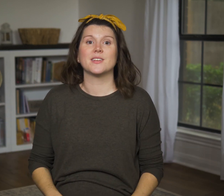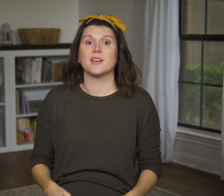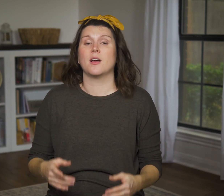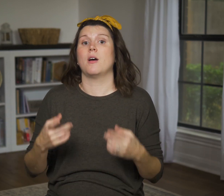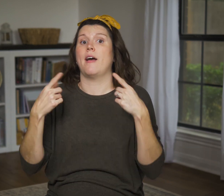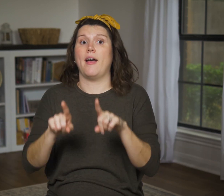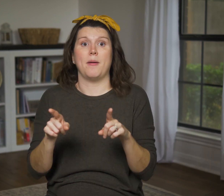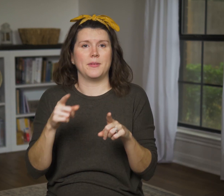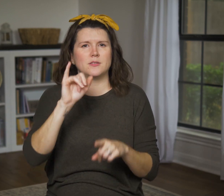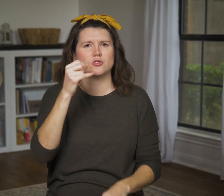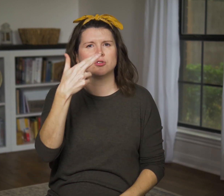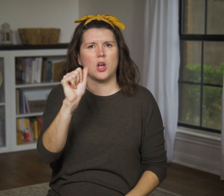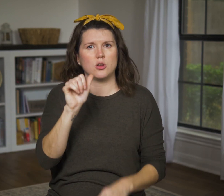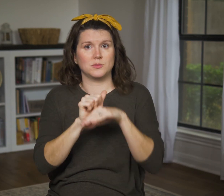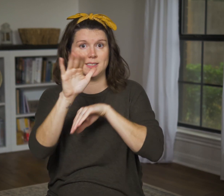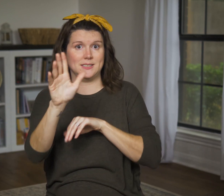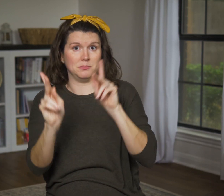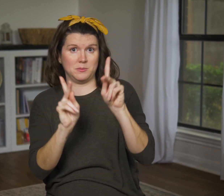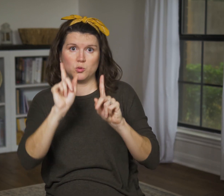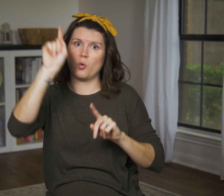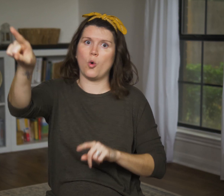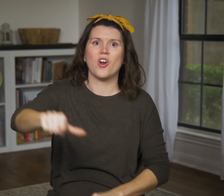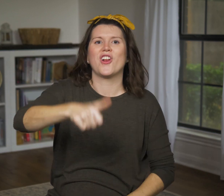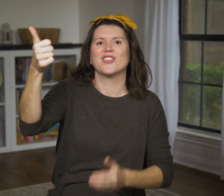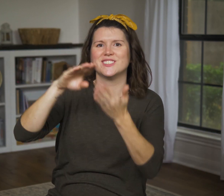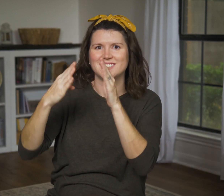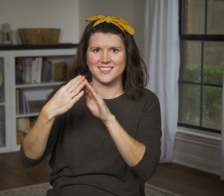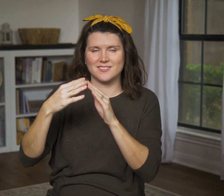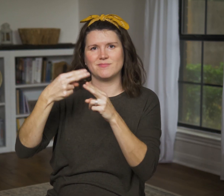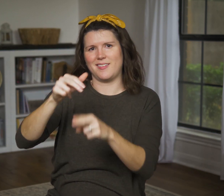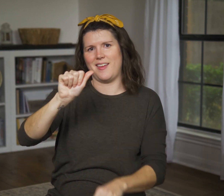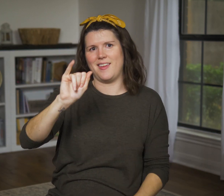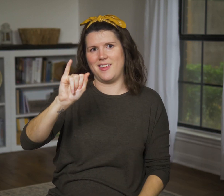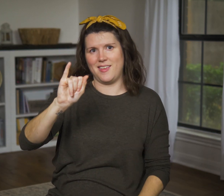Meanwhile, Joshua sends his people to go take another city, Ai,